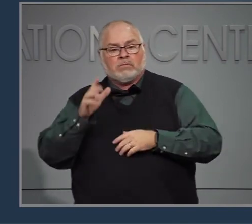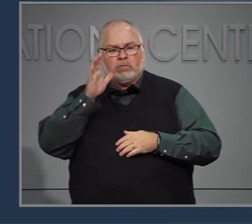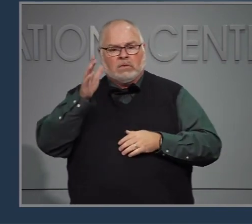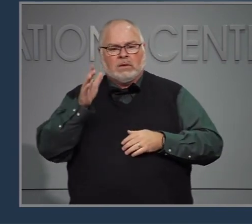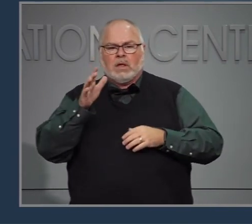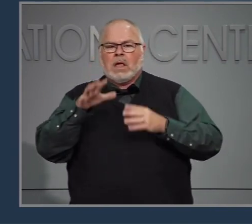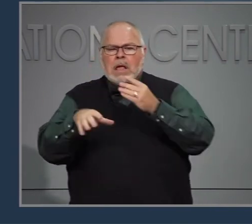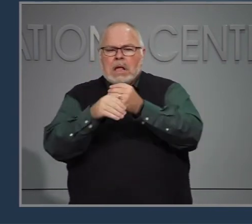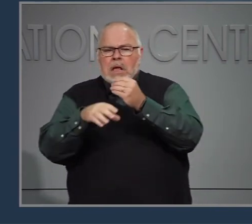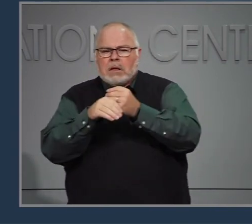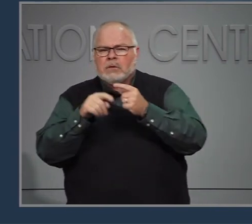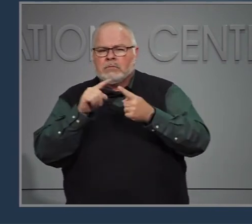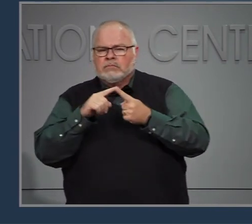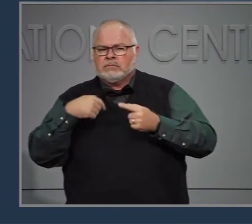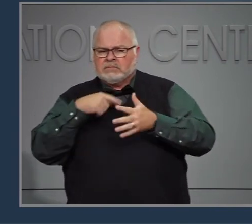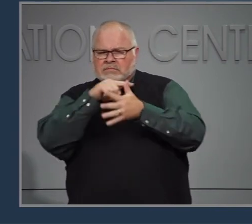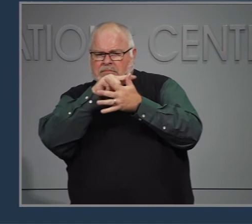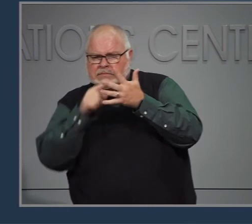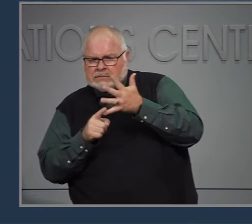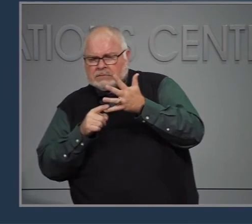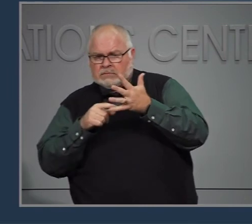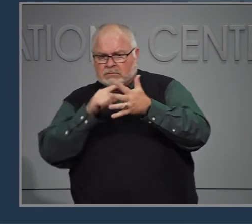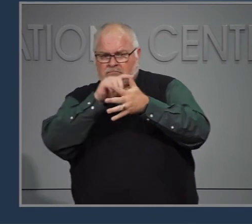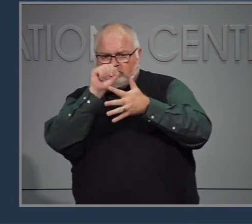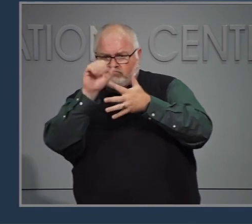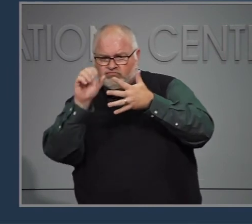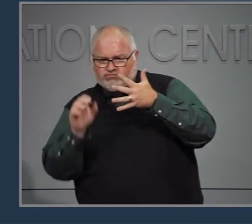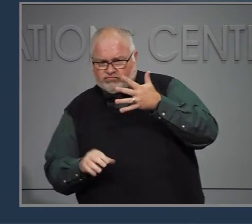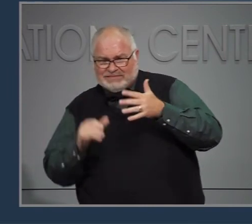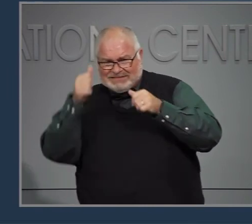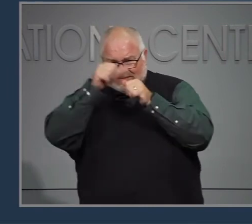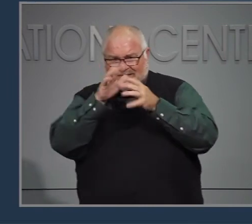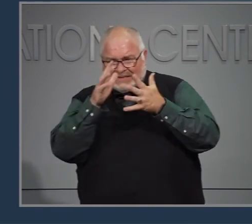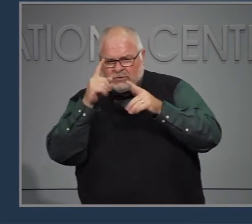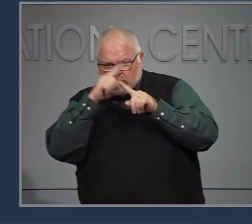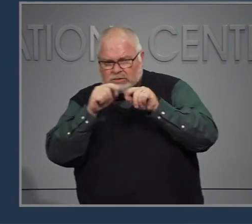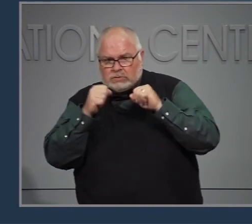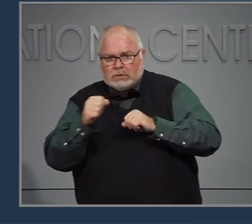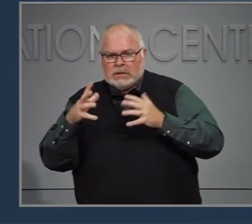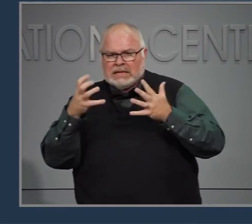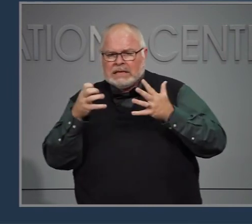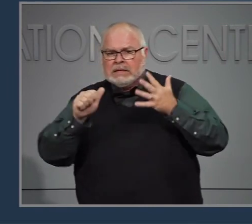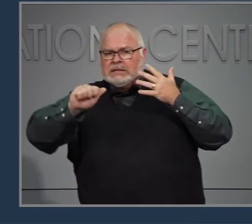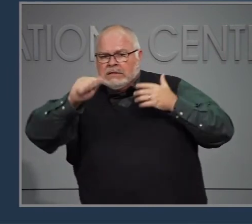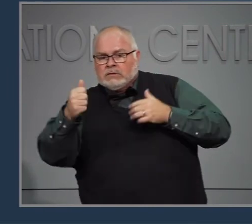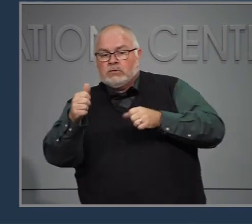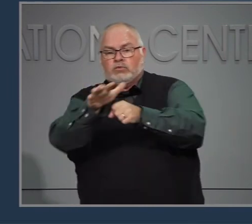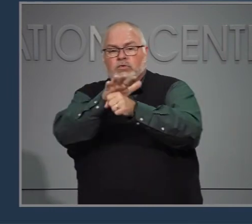STRATEGY. AND IT'S ALSO TO ADD AND REGIONAL INFECTION CONTROL SUPPORT TEAMS TO HELP NURSING